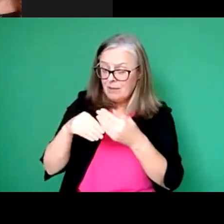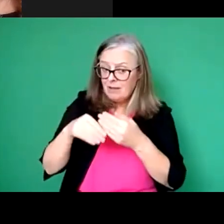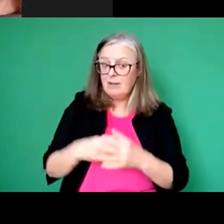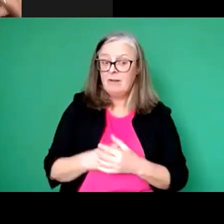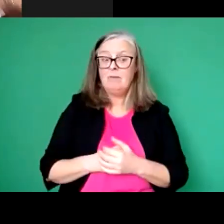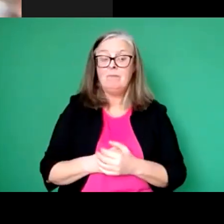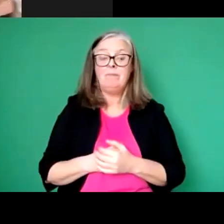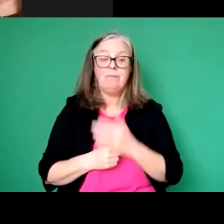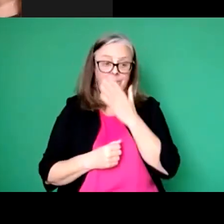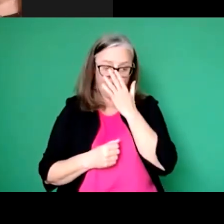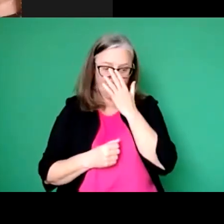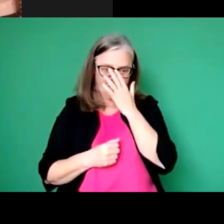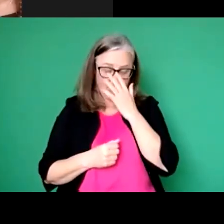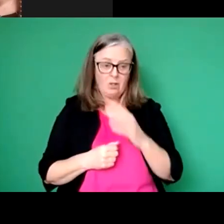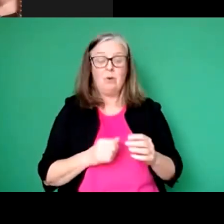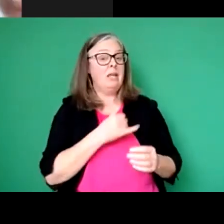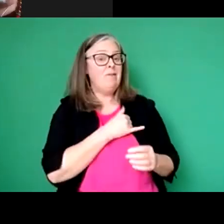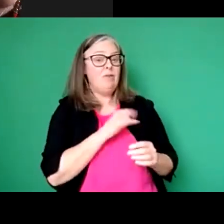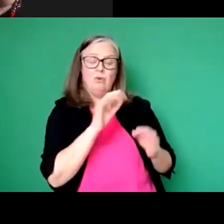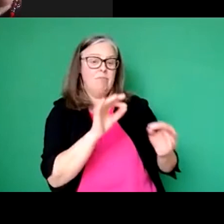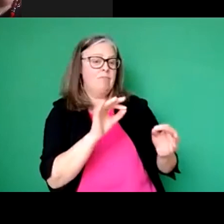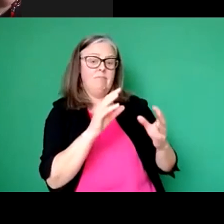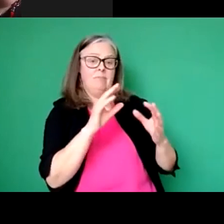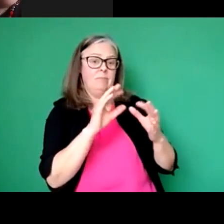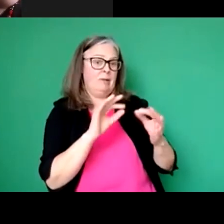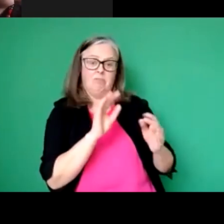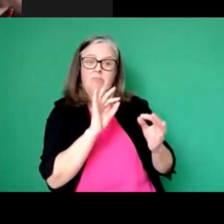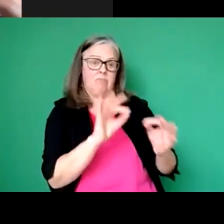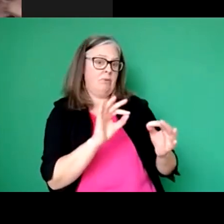i think you really captured it on like when we're talking about those kinds of scenarios where